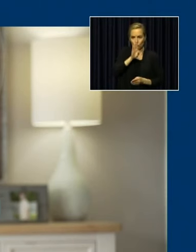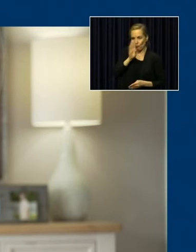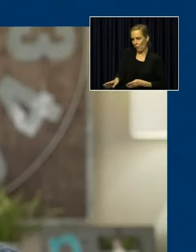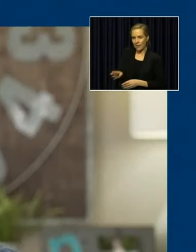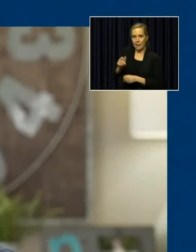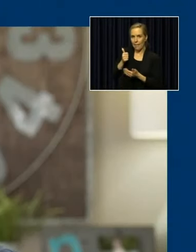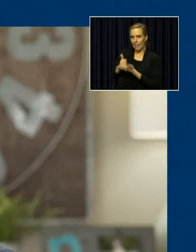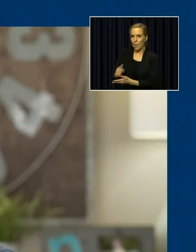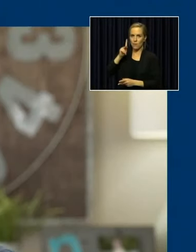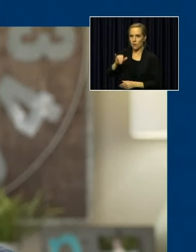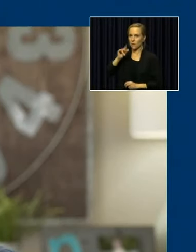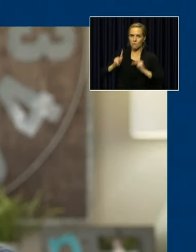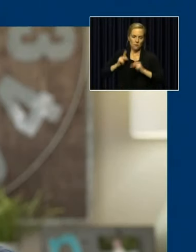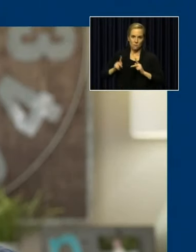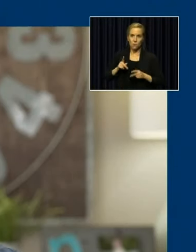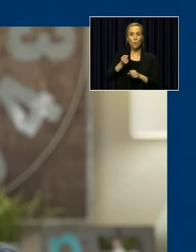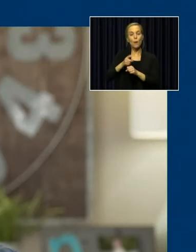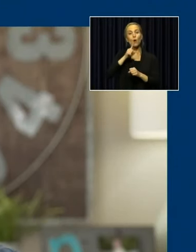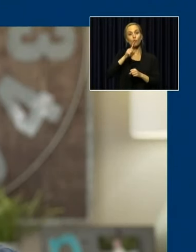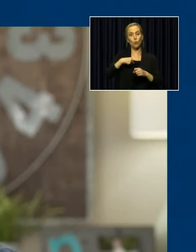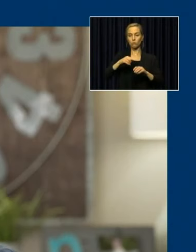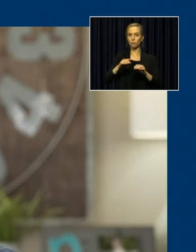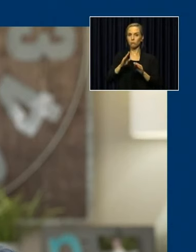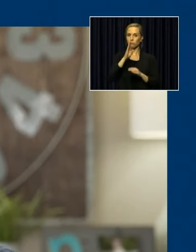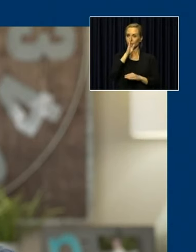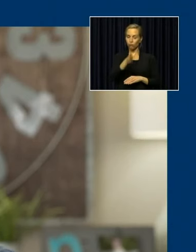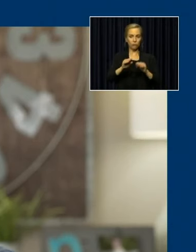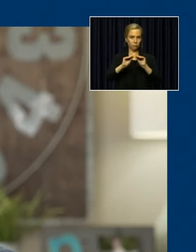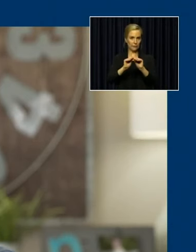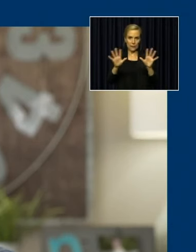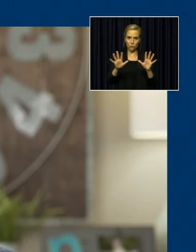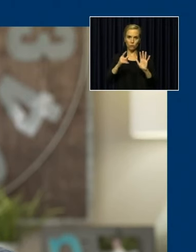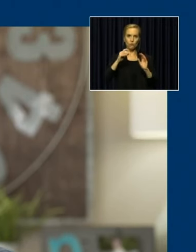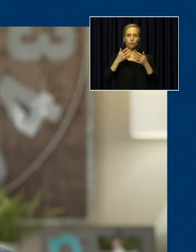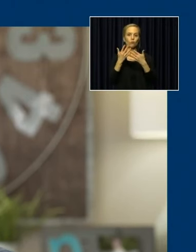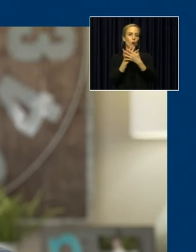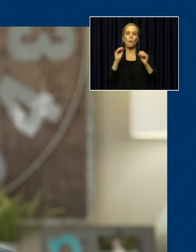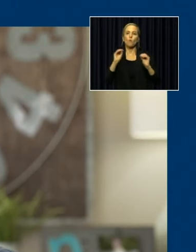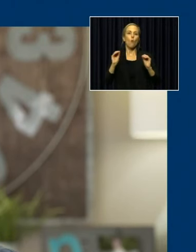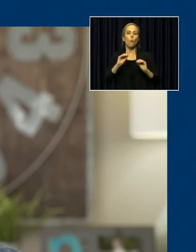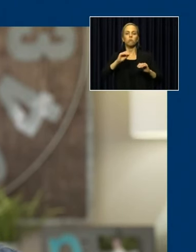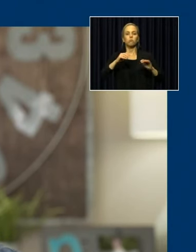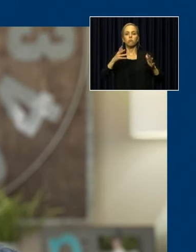SO WE HAVE TALKED ABOUT HOW CRITICAL THE NEXT COUPLE WEEKS